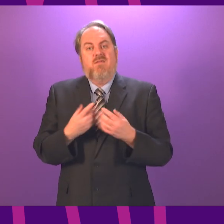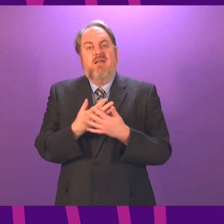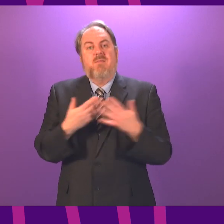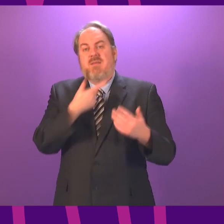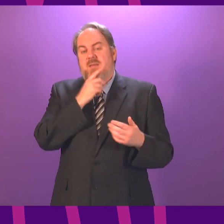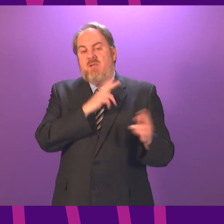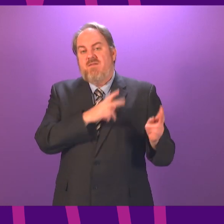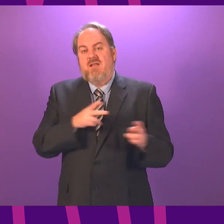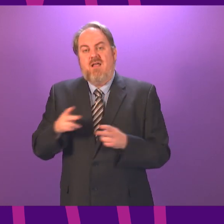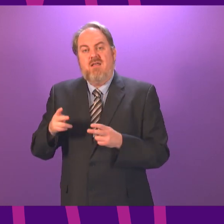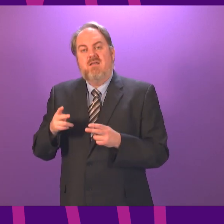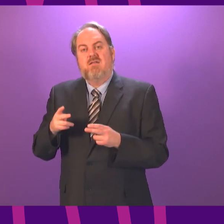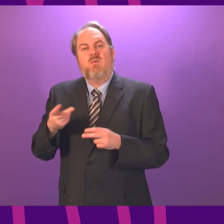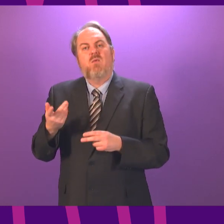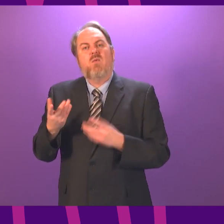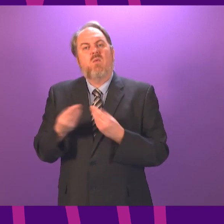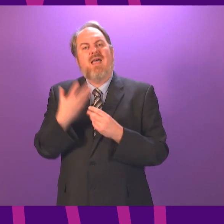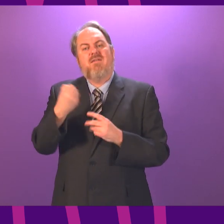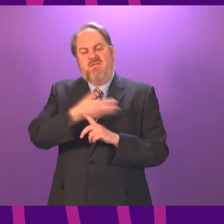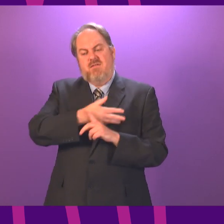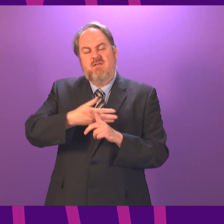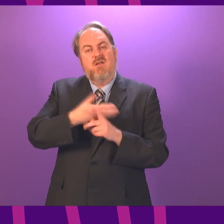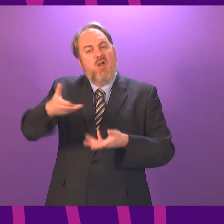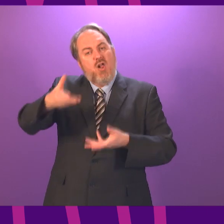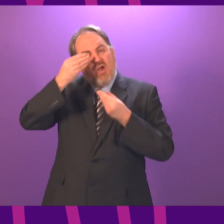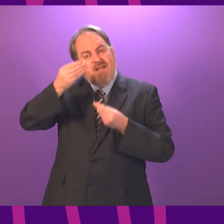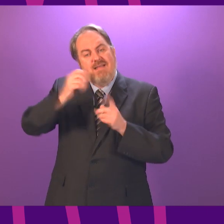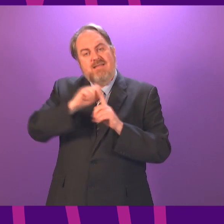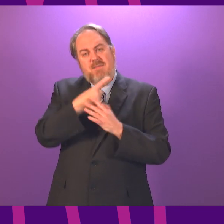for people who have a learning disability in Scotland, the cross-party group on learning